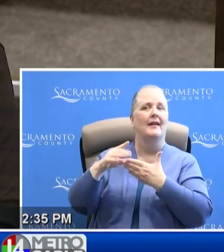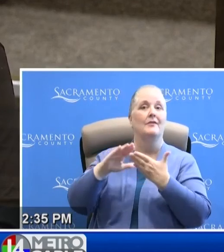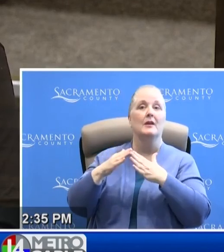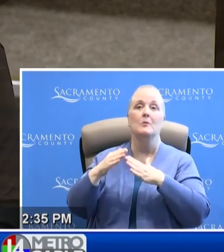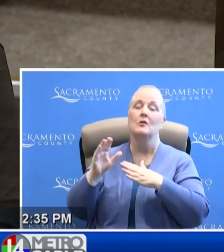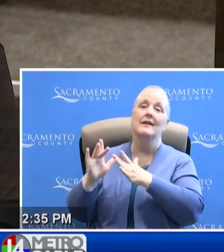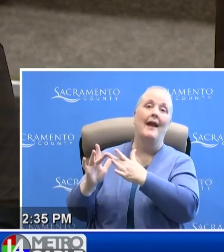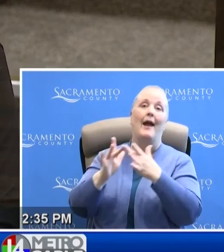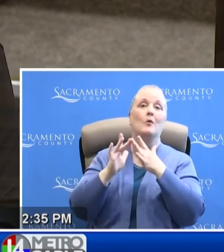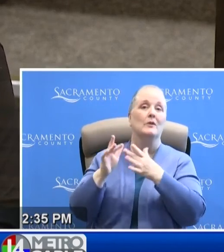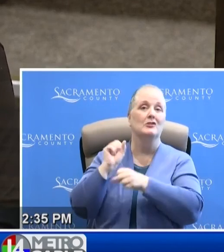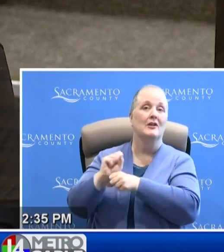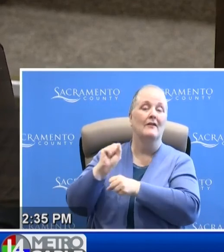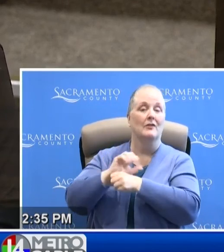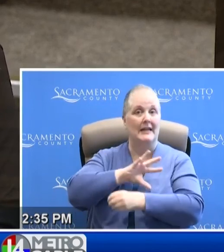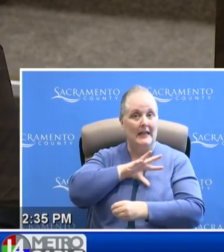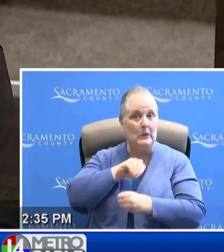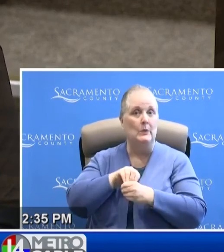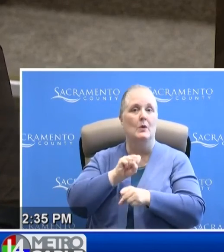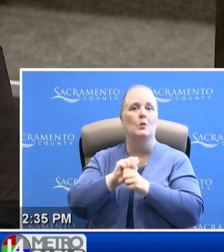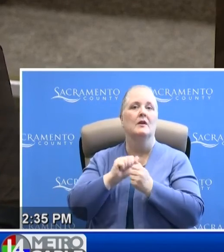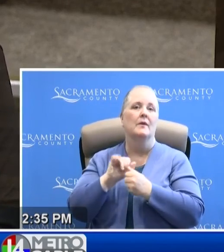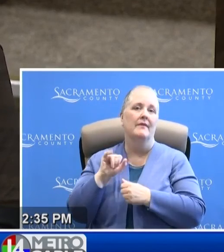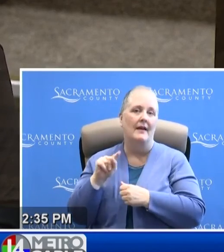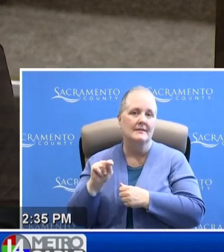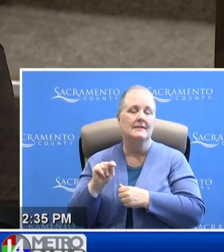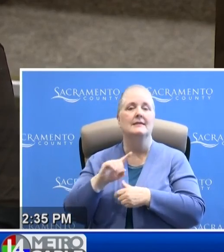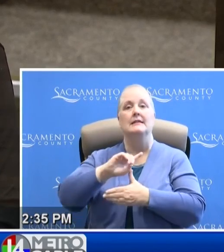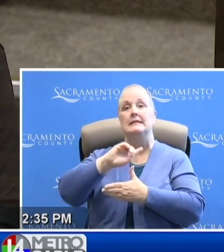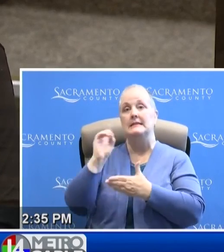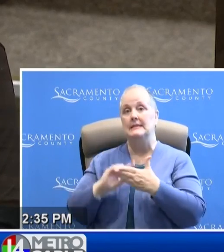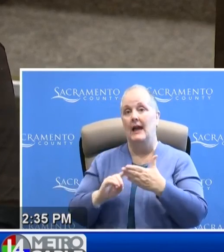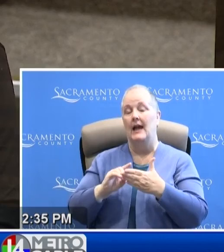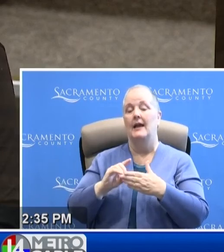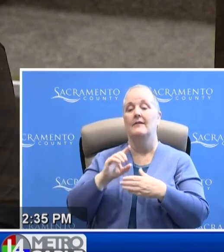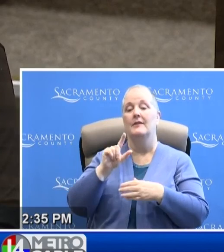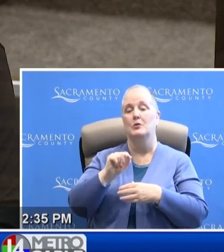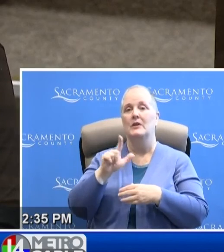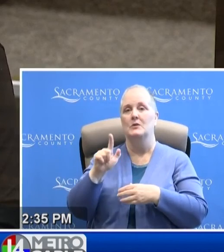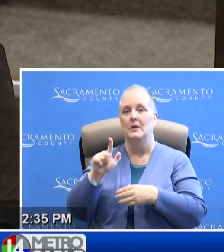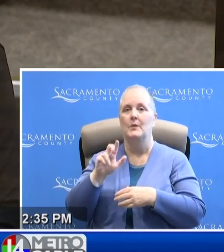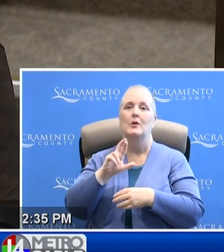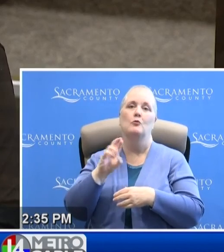efforts, including working with it and design to develop 2021 redistricting website,